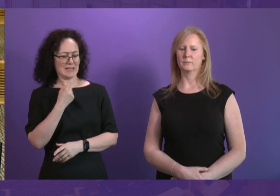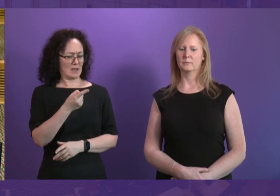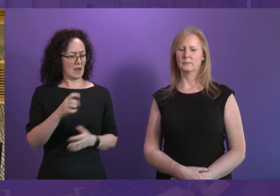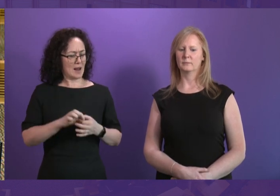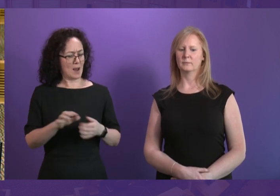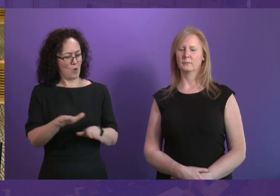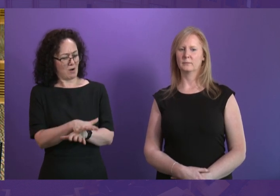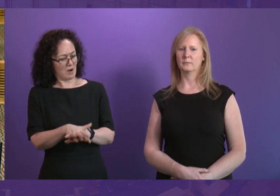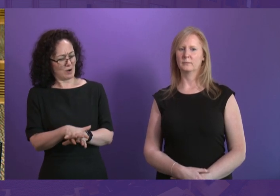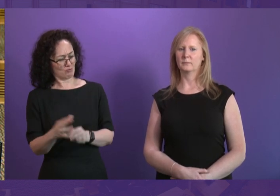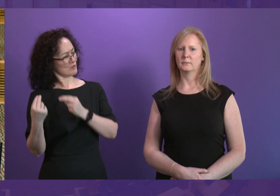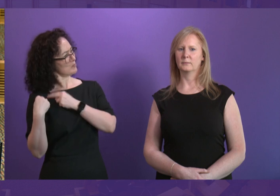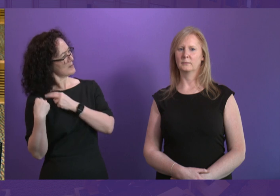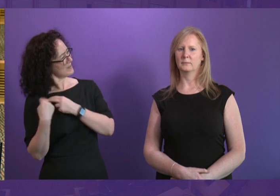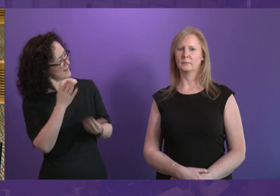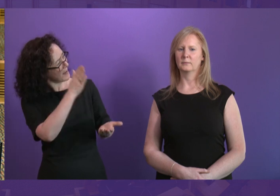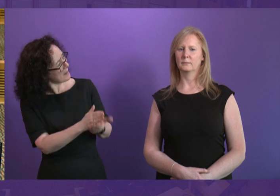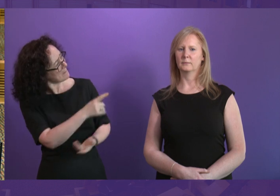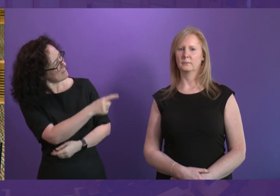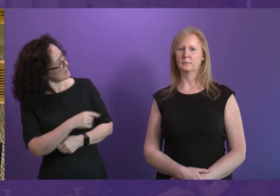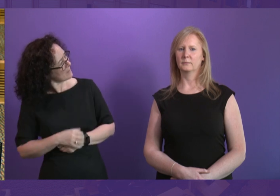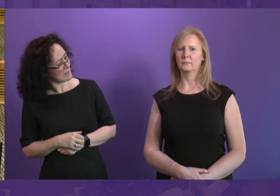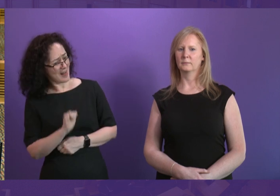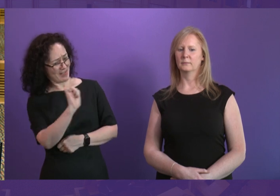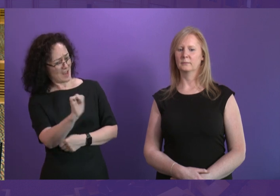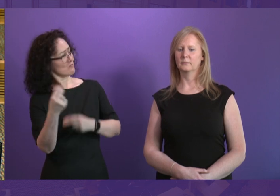let us hold Network Rail to account when it is to blame, but let us give ourselves the